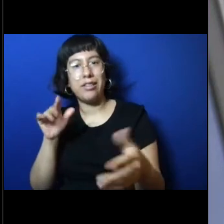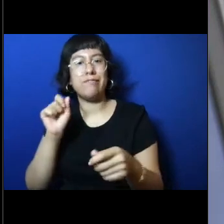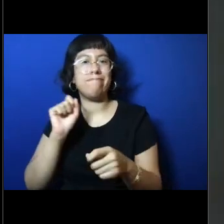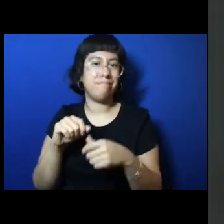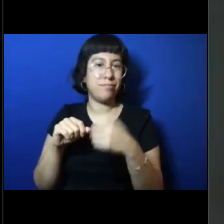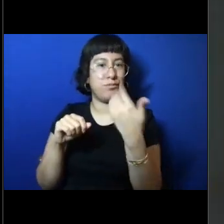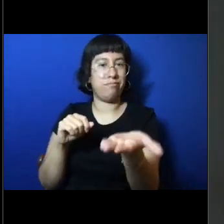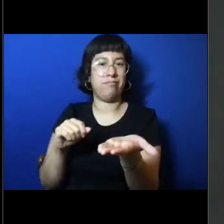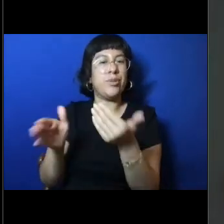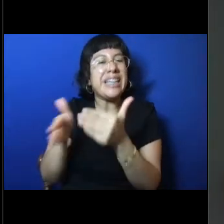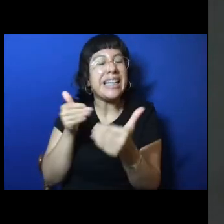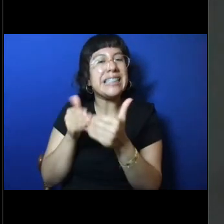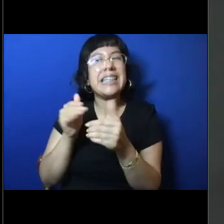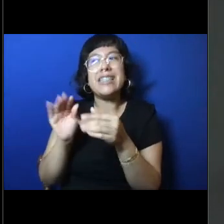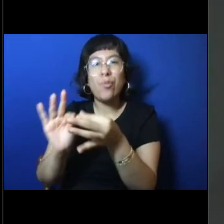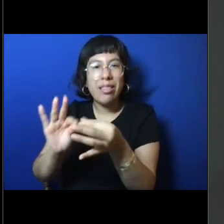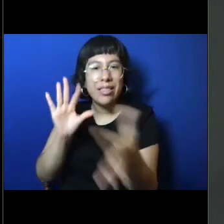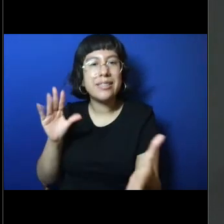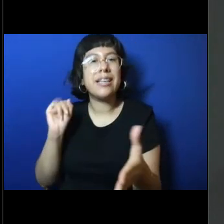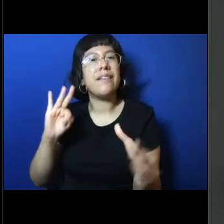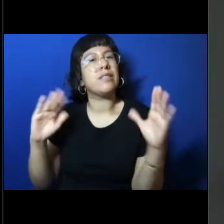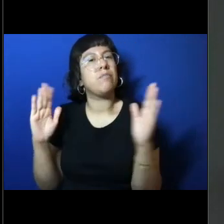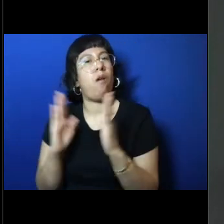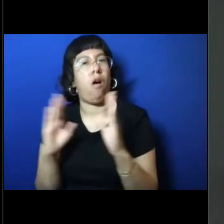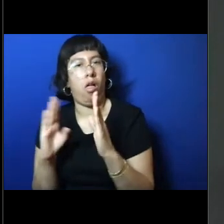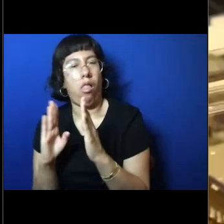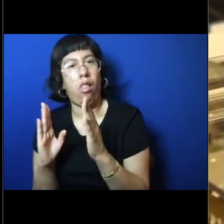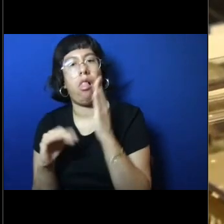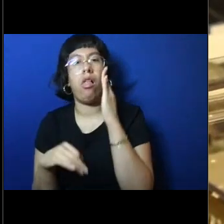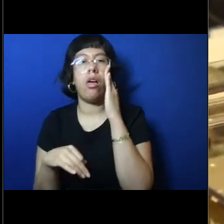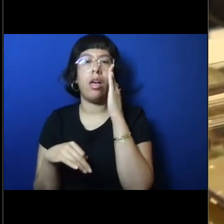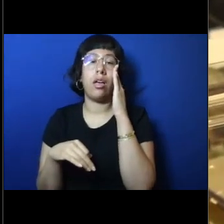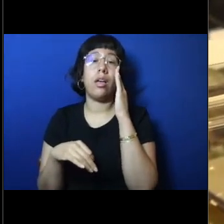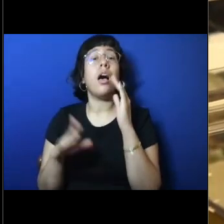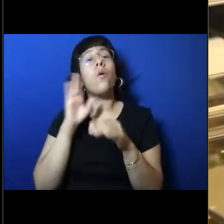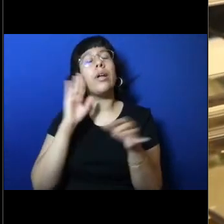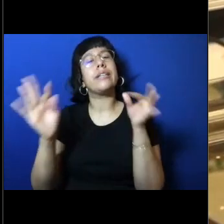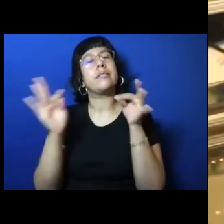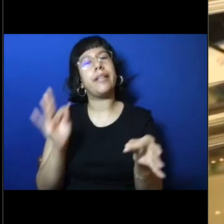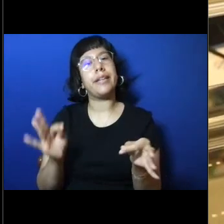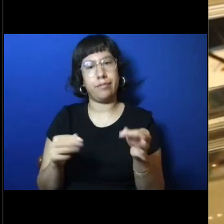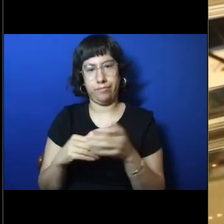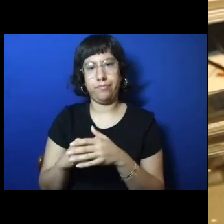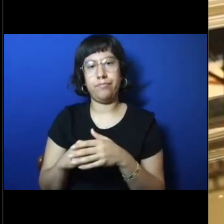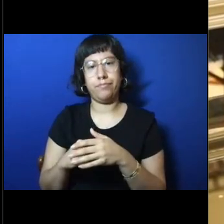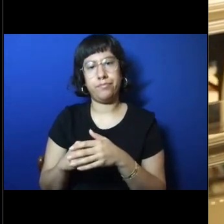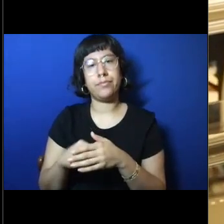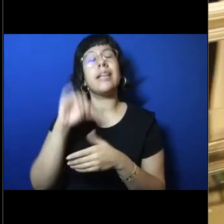And so there's a couple other small advantages I'll talk about there. Is that yes, we talked about the lower cost,